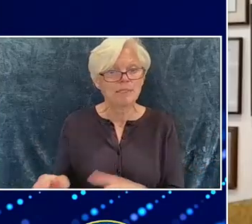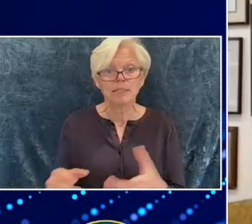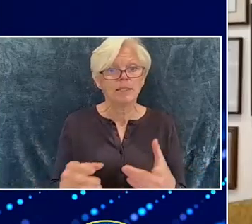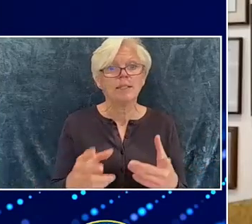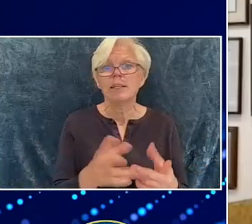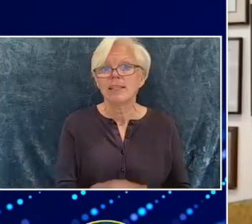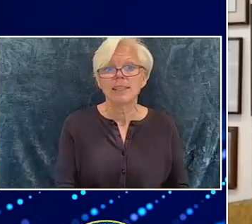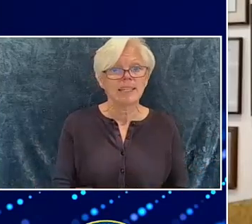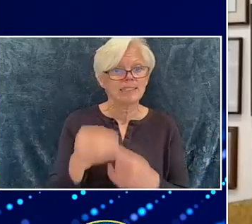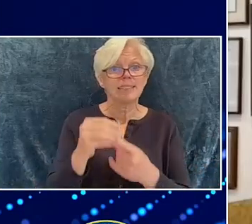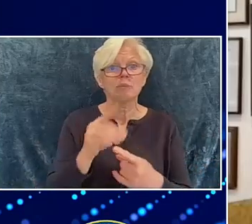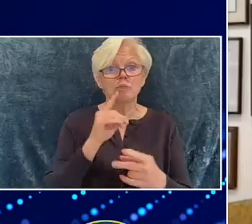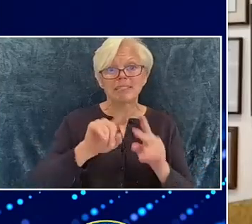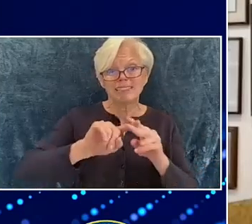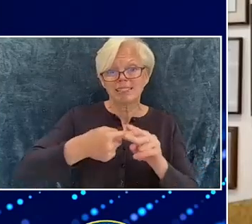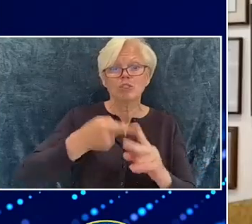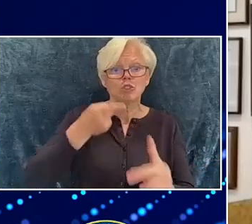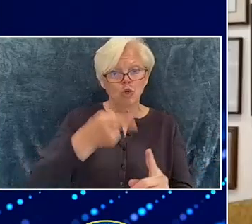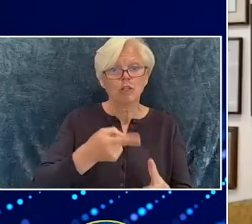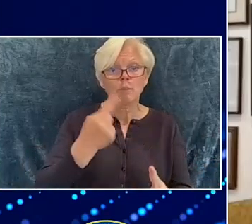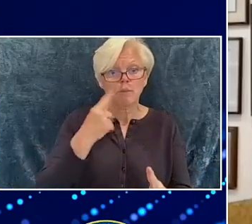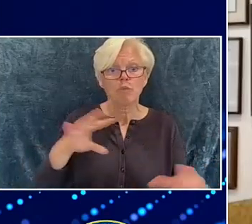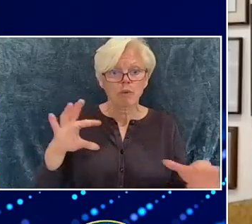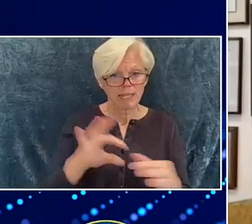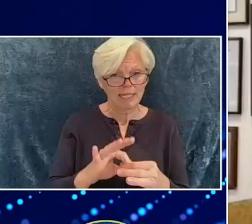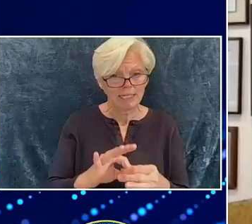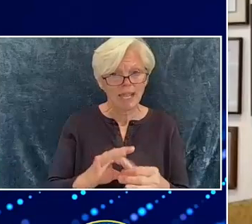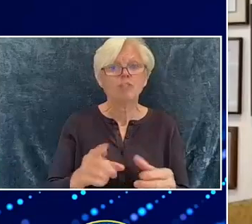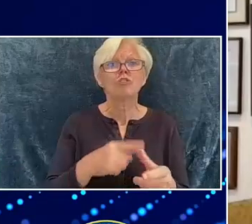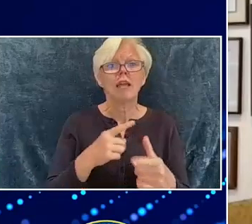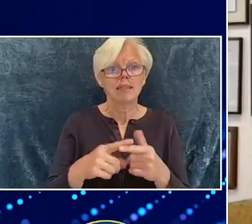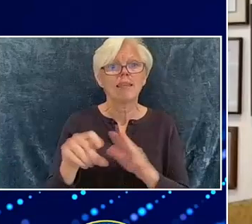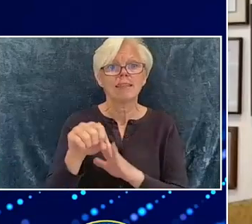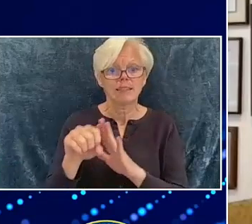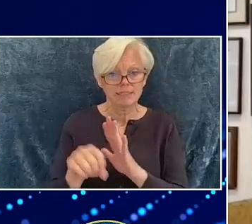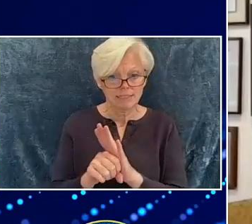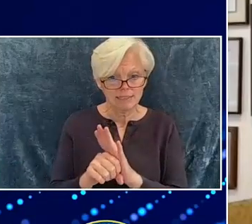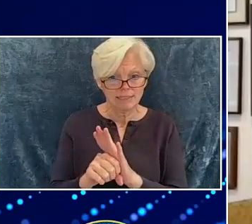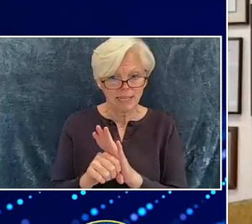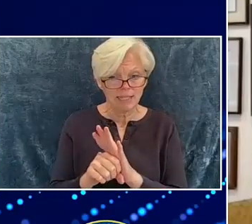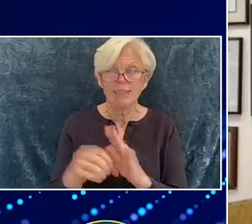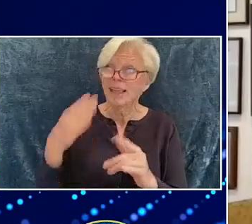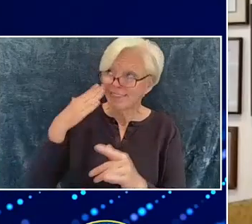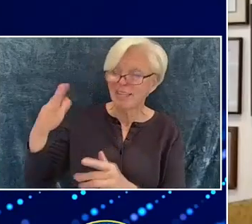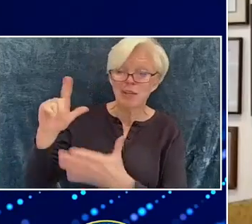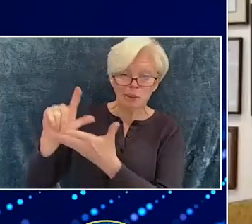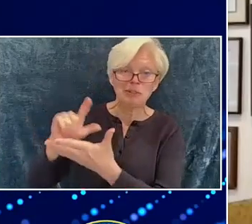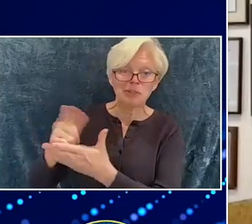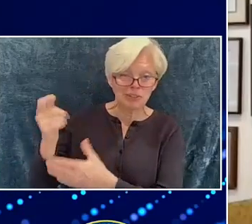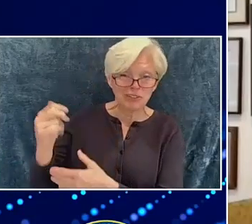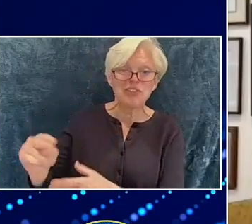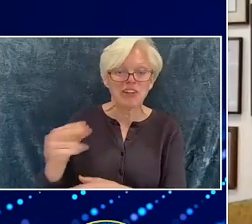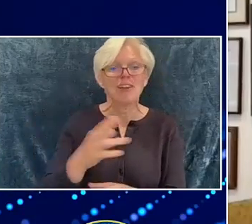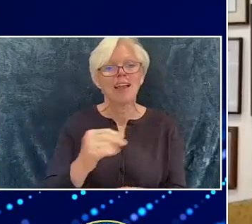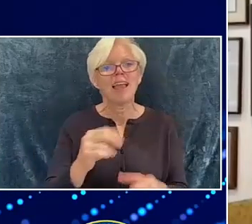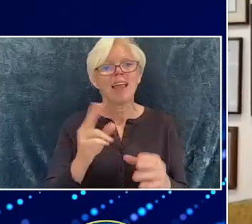starting point of the connection and then the state, thank you attorneys general, and consumer protection agencies then